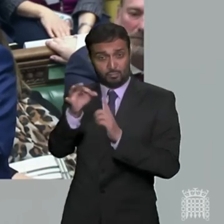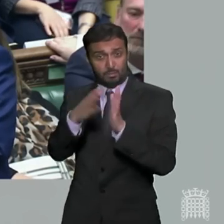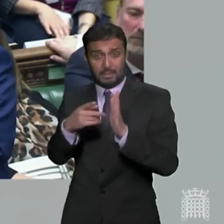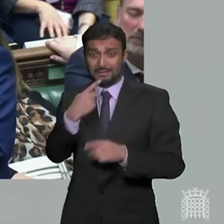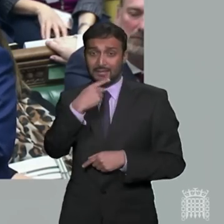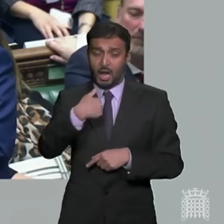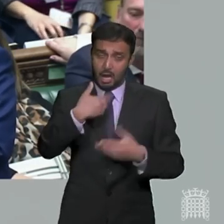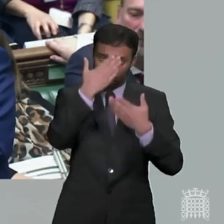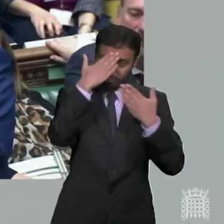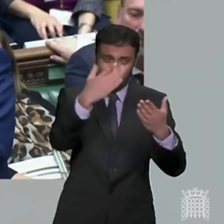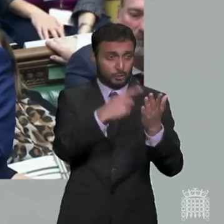in the very same breath.